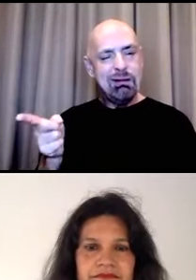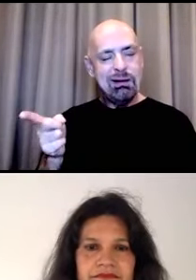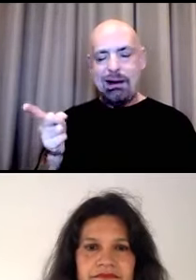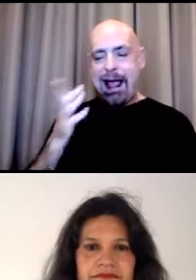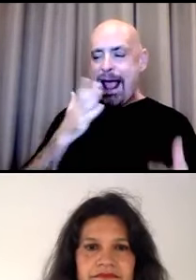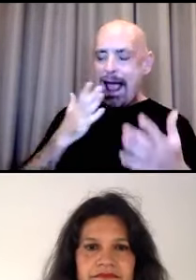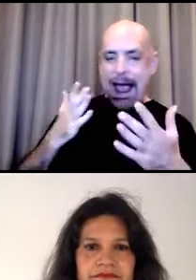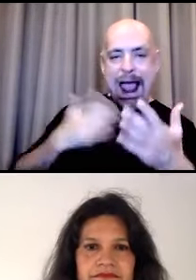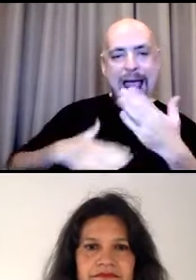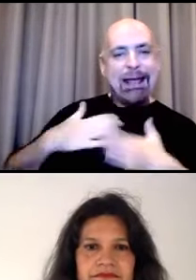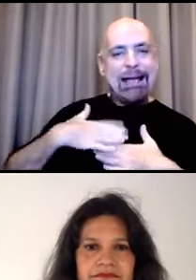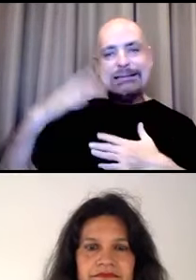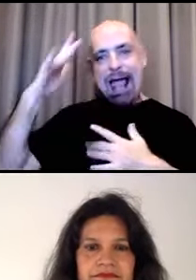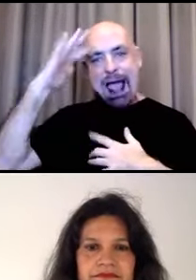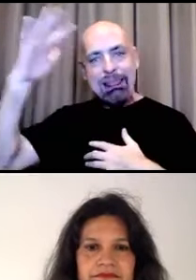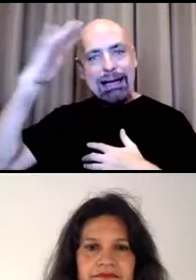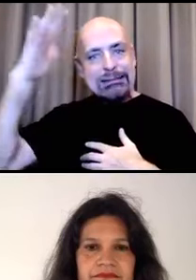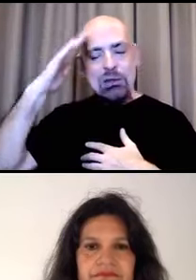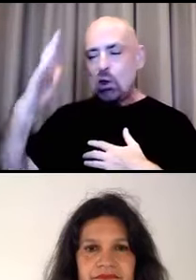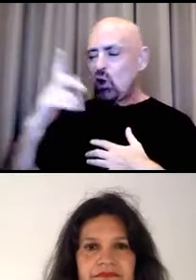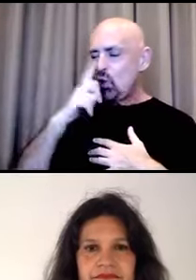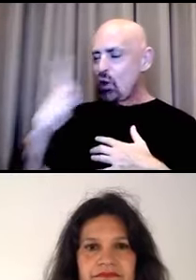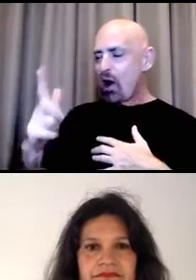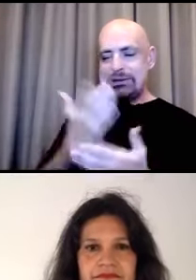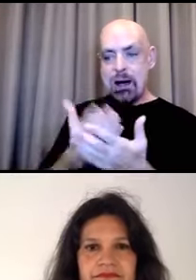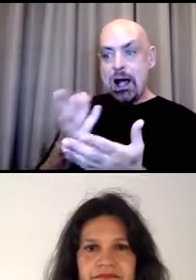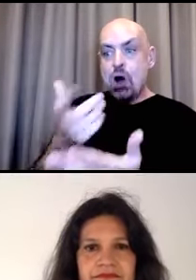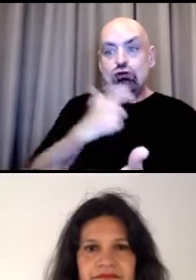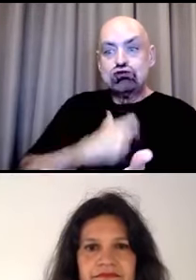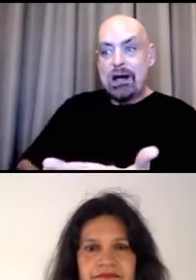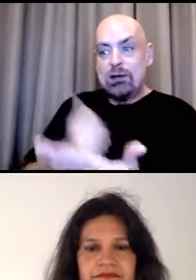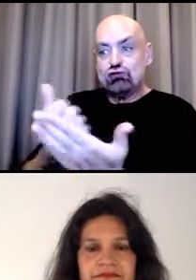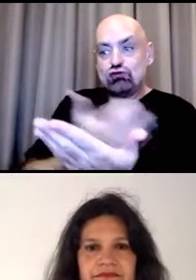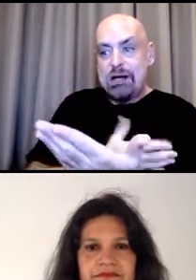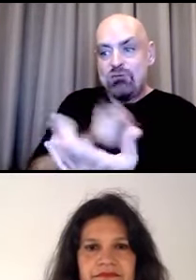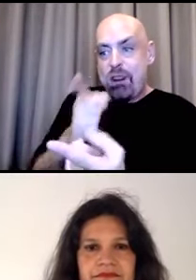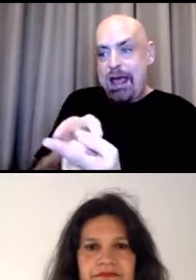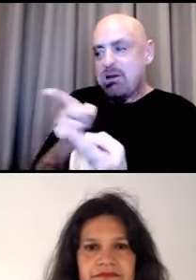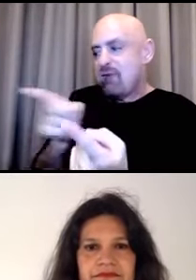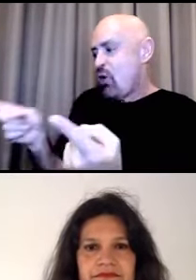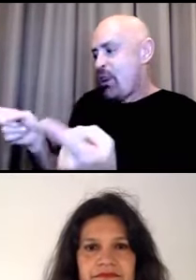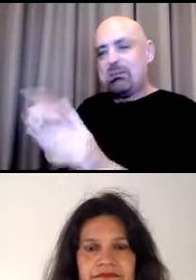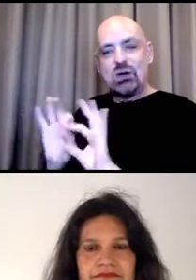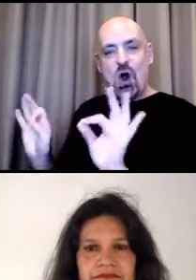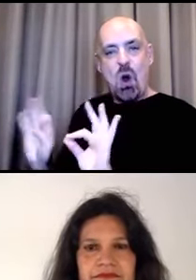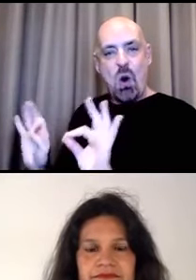the future. What kind of advocacy should